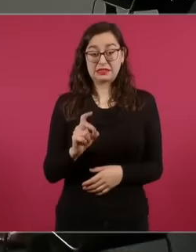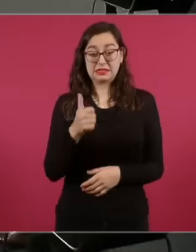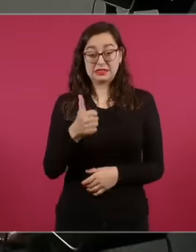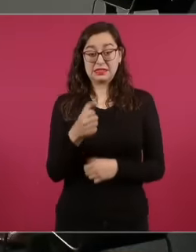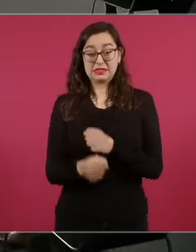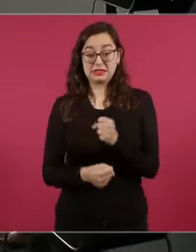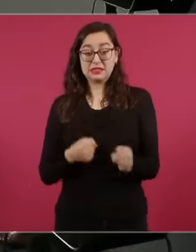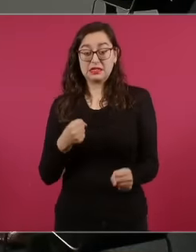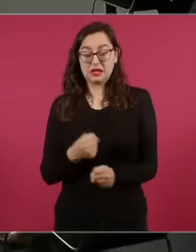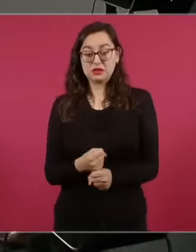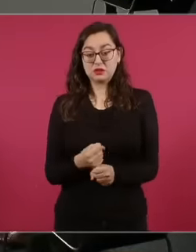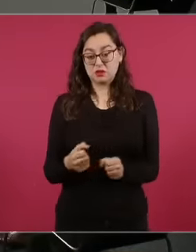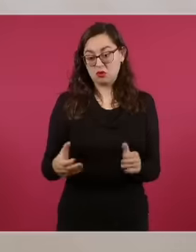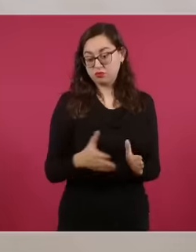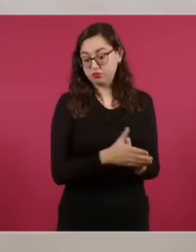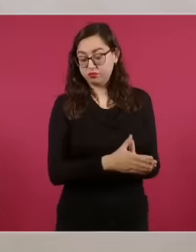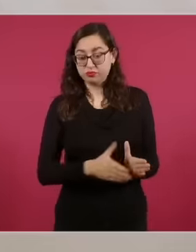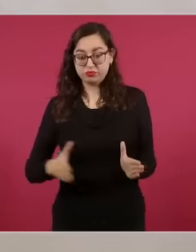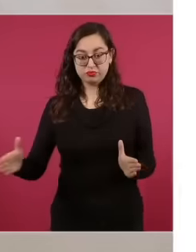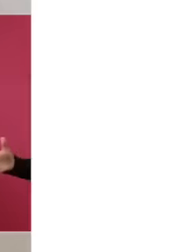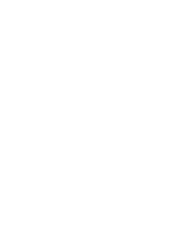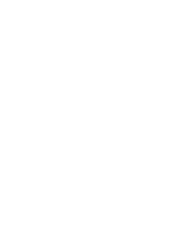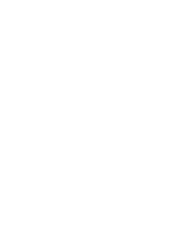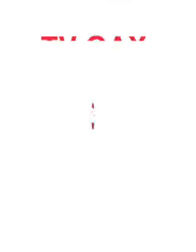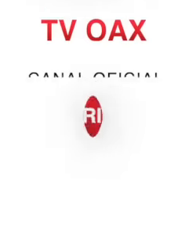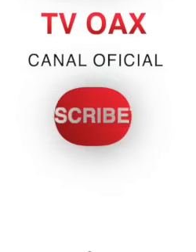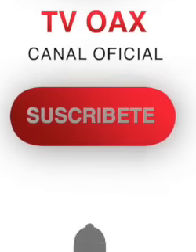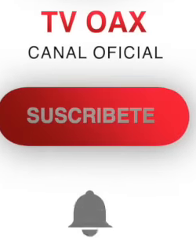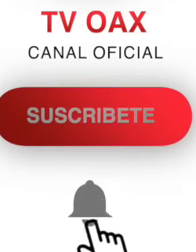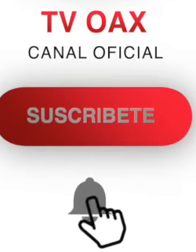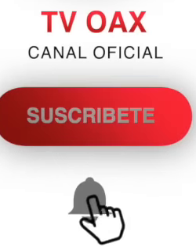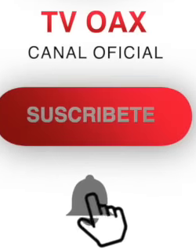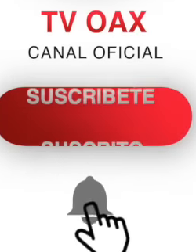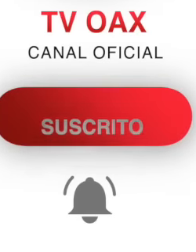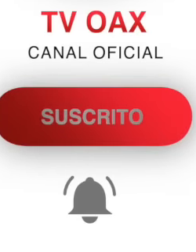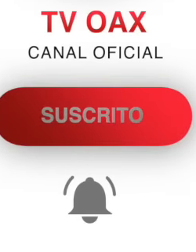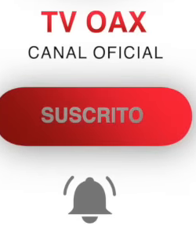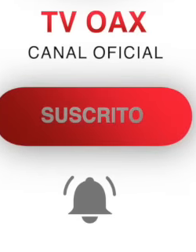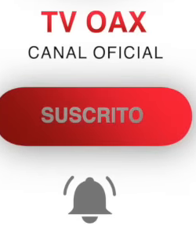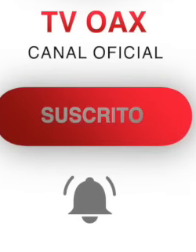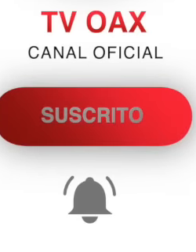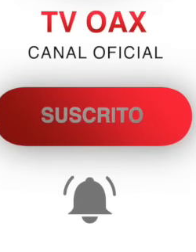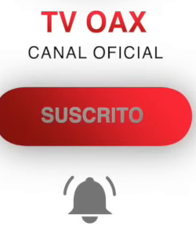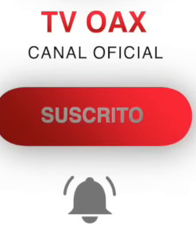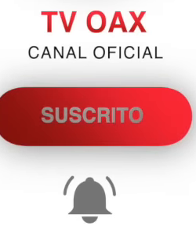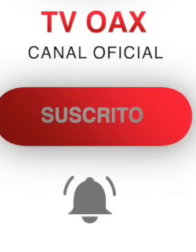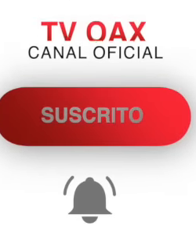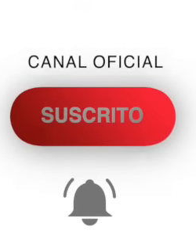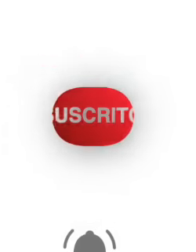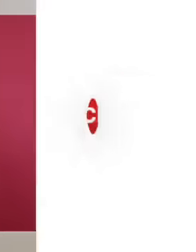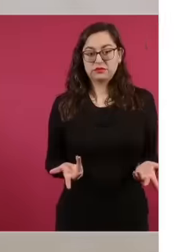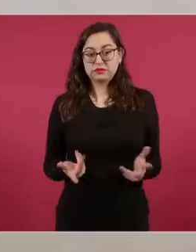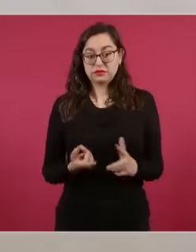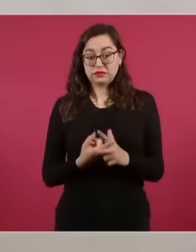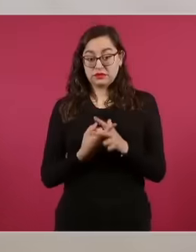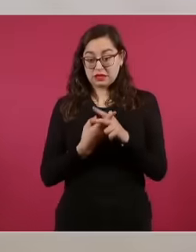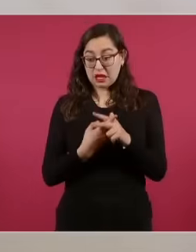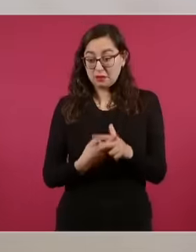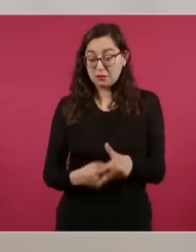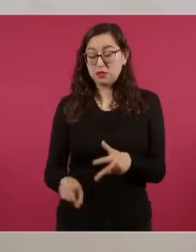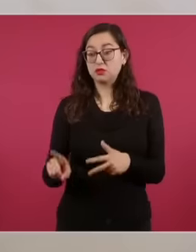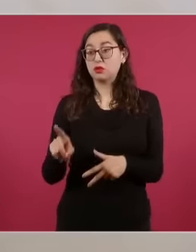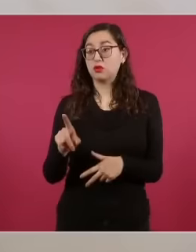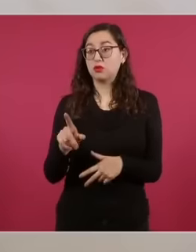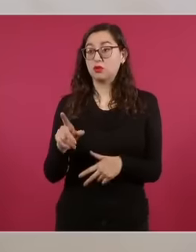I remember that when The so-called energy reform was carried out to privatize